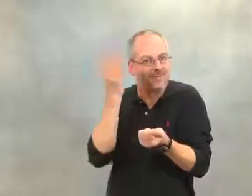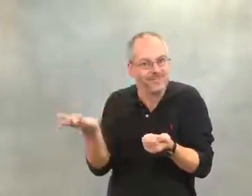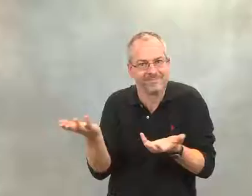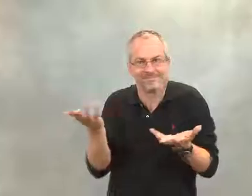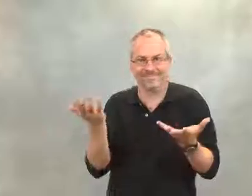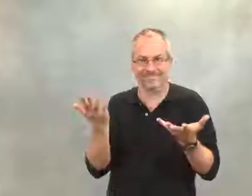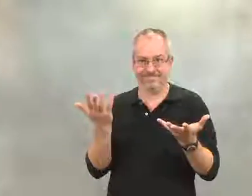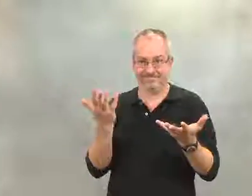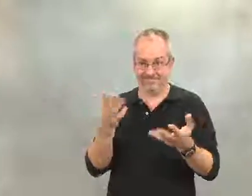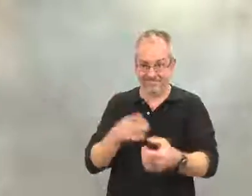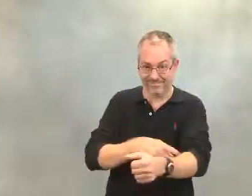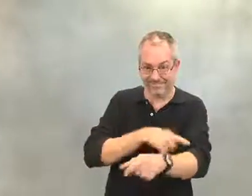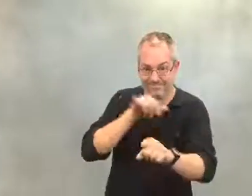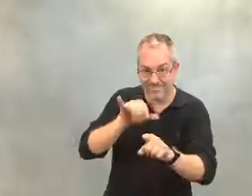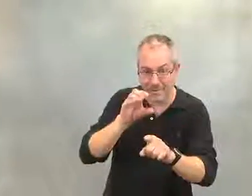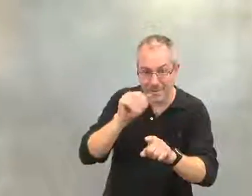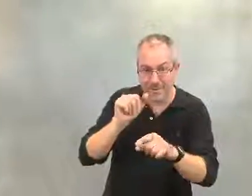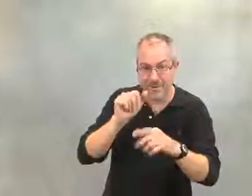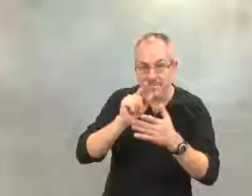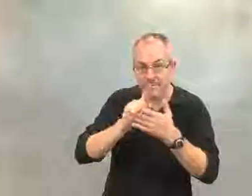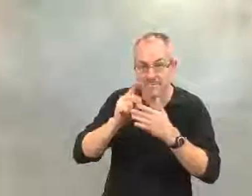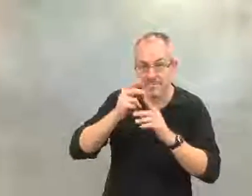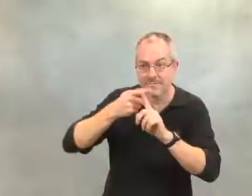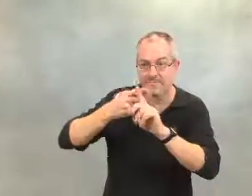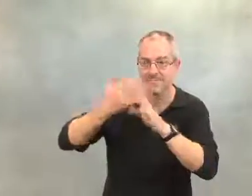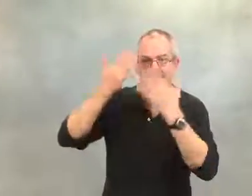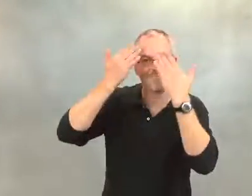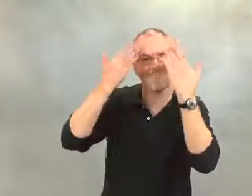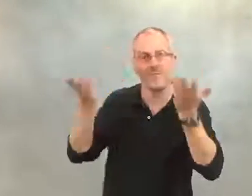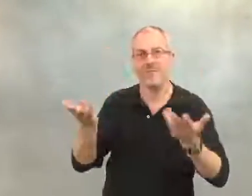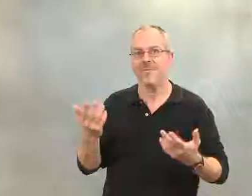He also didn't know how long I would be in a coma.